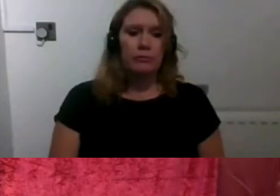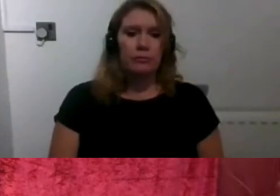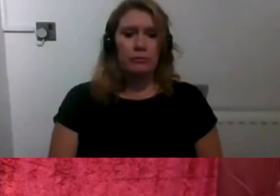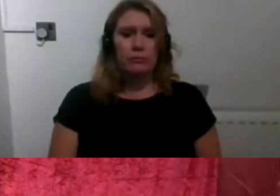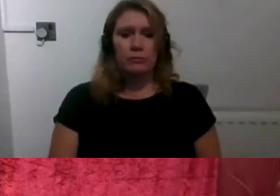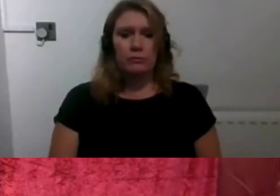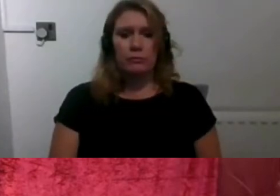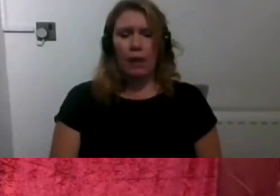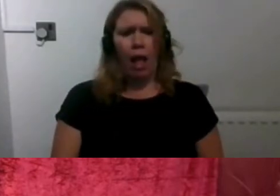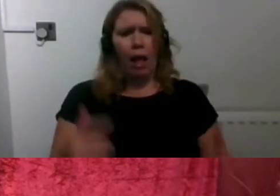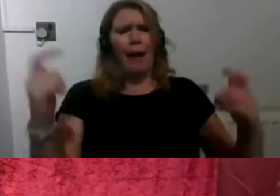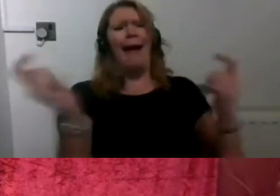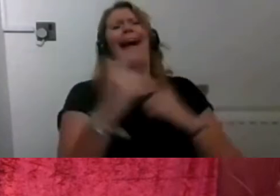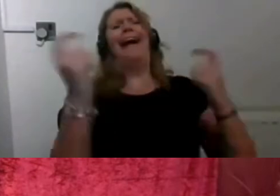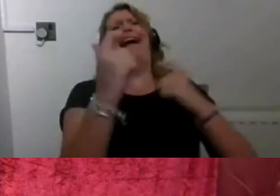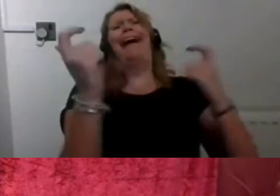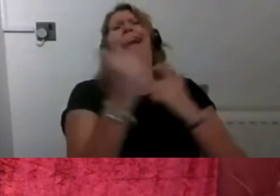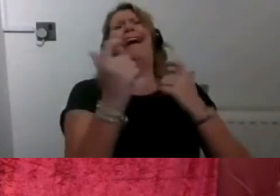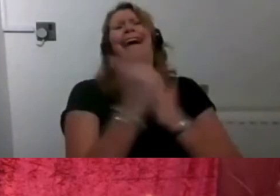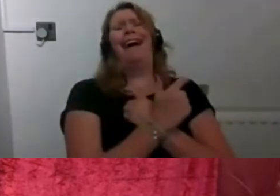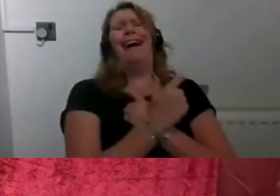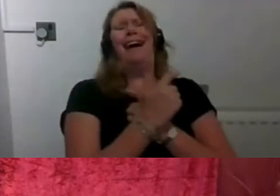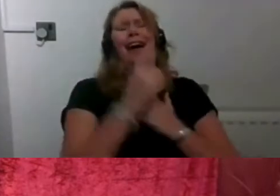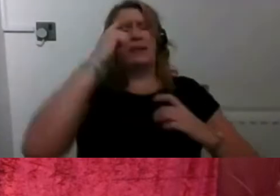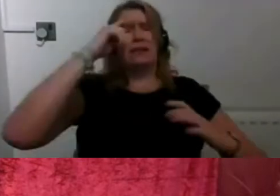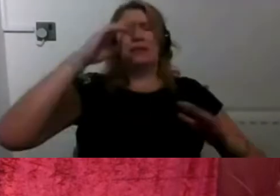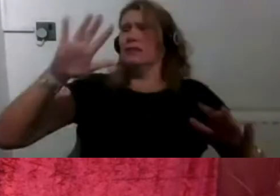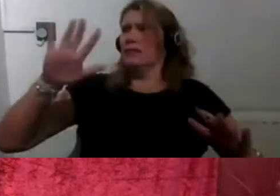A guffaw shatters my reverie -